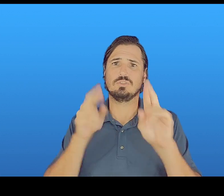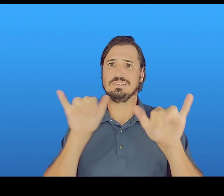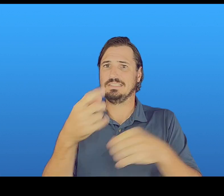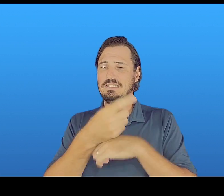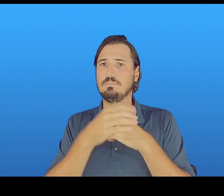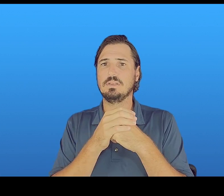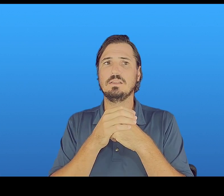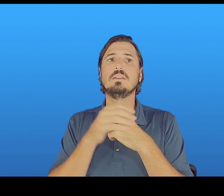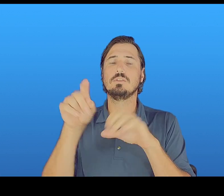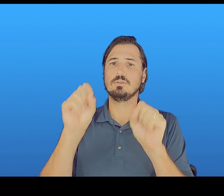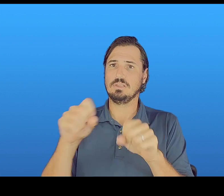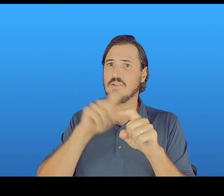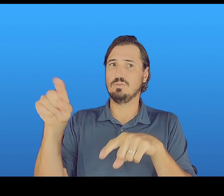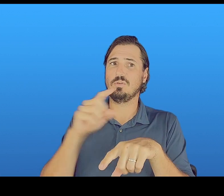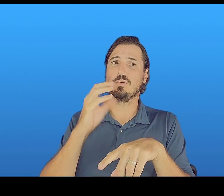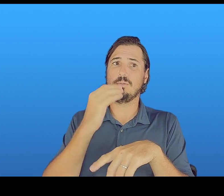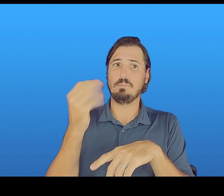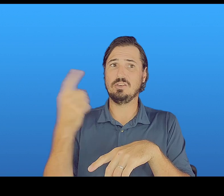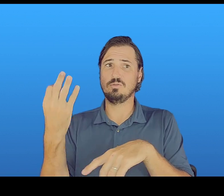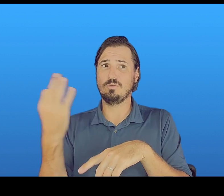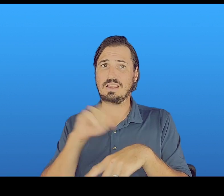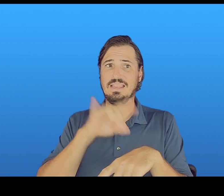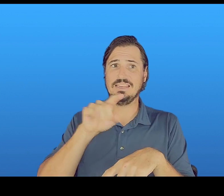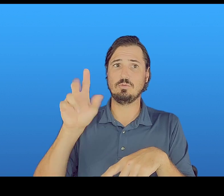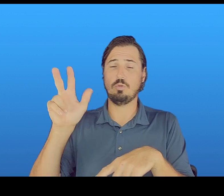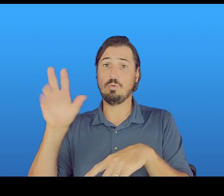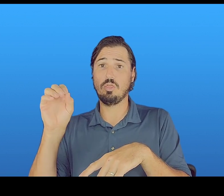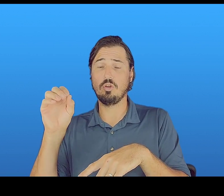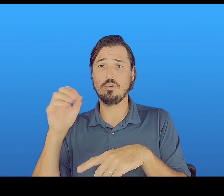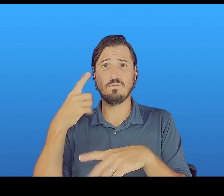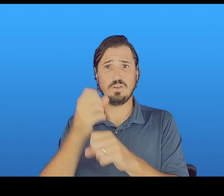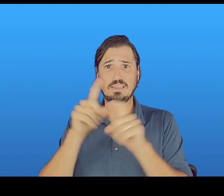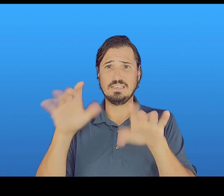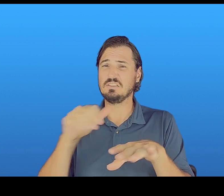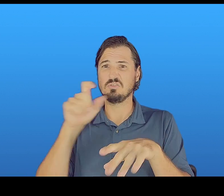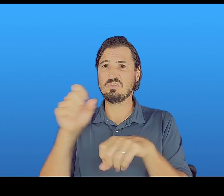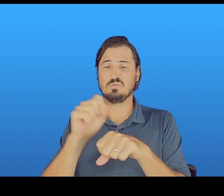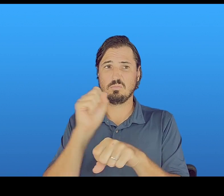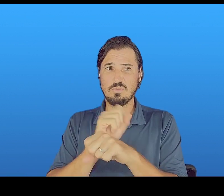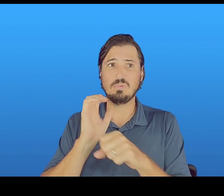The Convention Hall is still open for COVID testing, weekdays from 8 to 3:30. No appointment needed